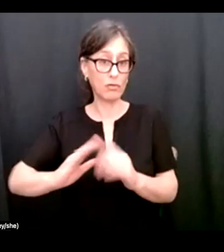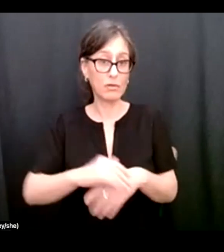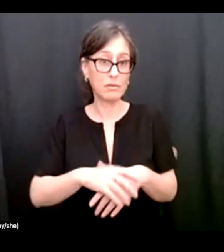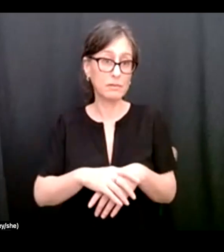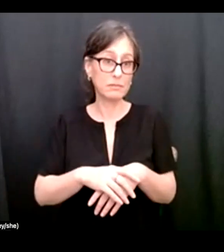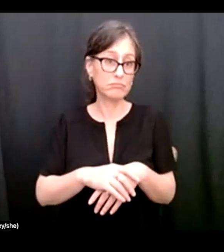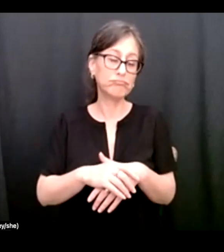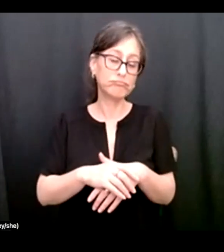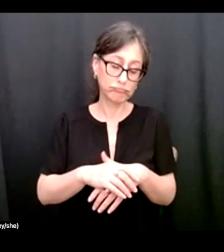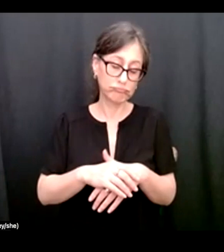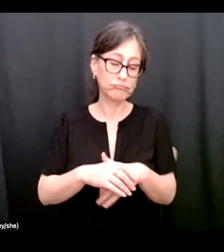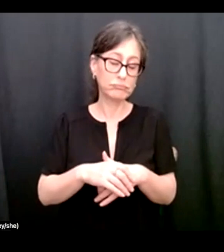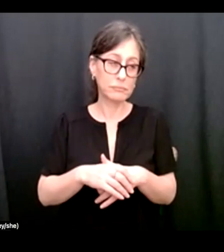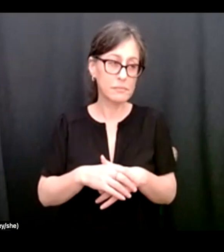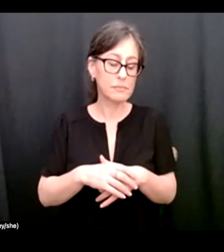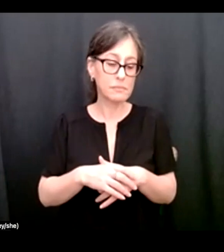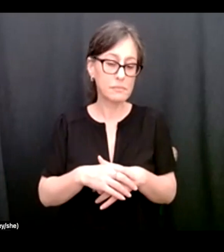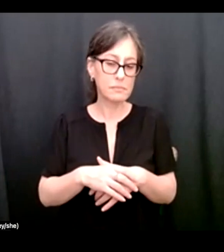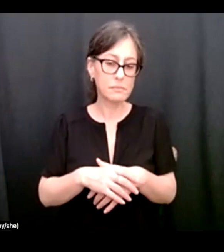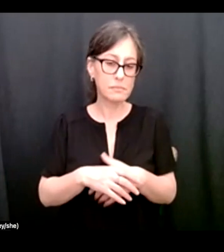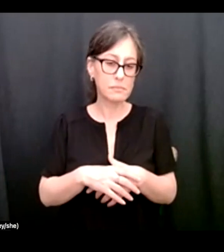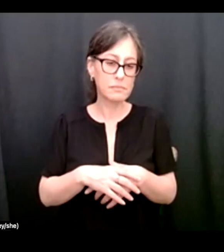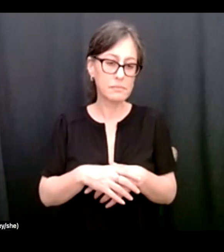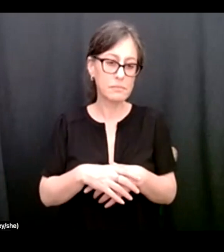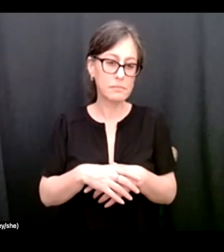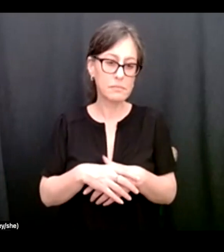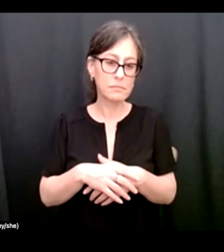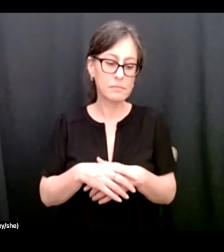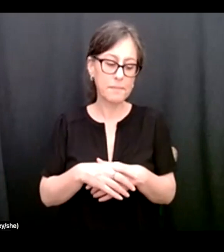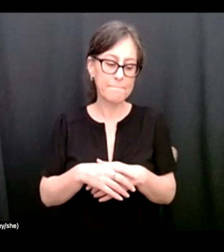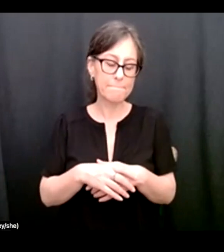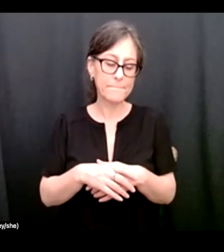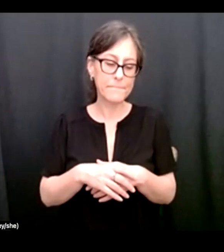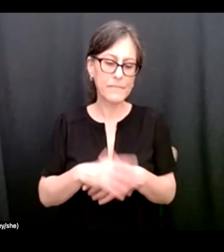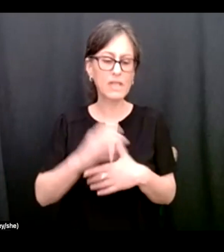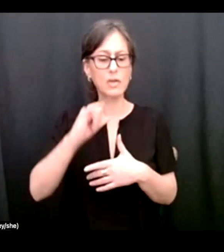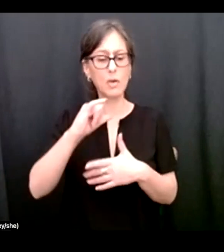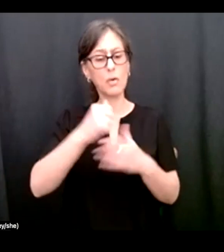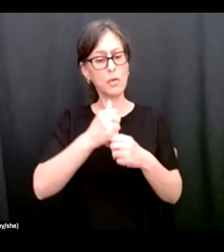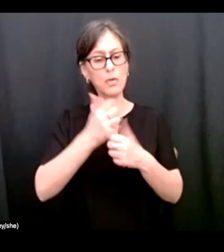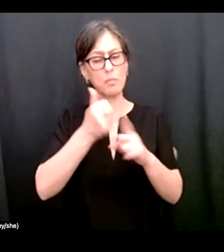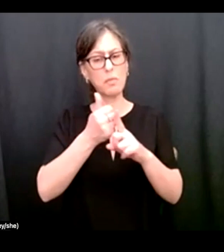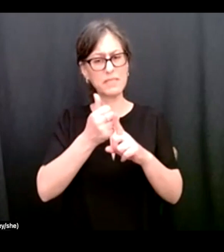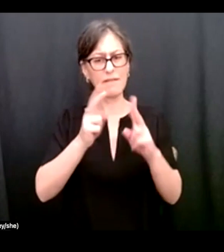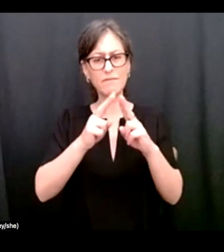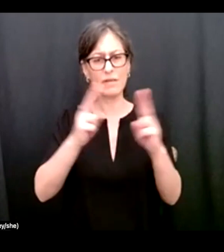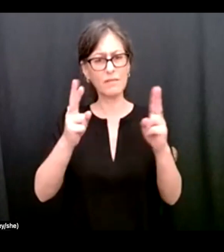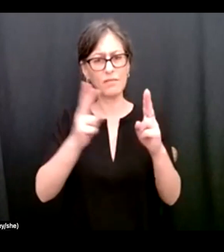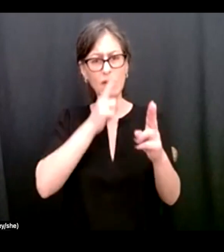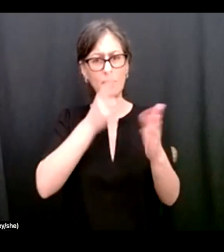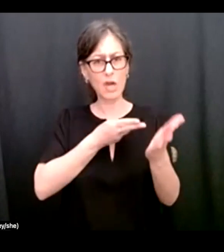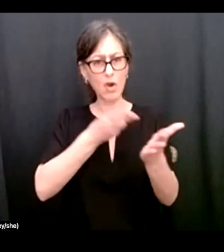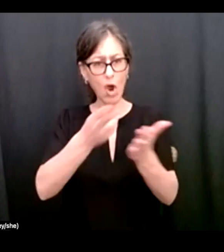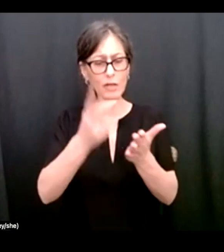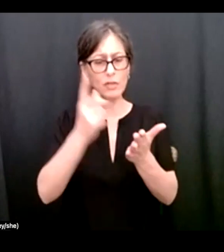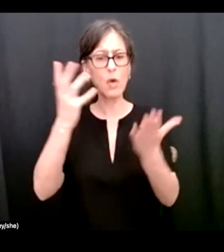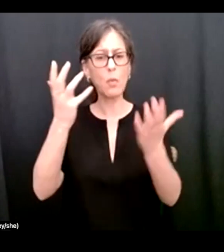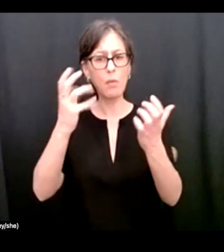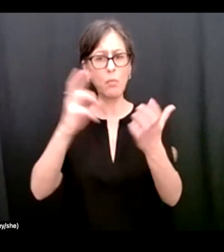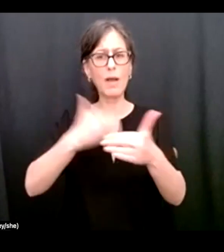So, given the poems kind of candor, I think I really want, I think step two is for us to write